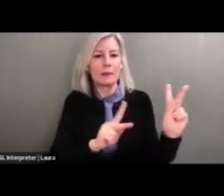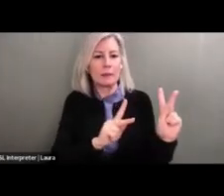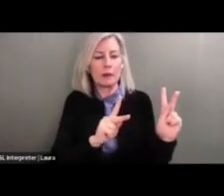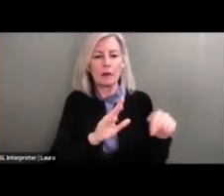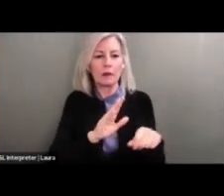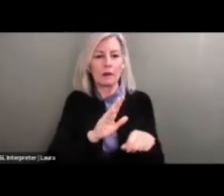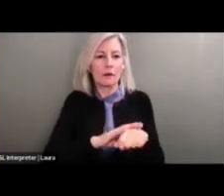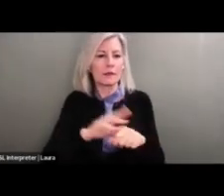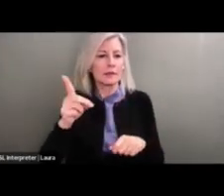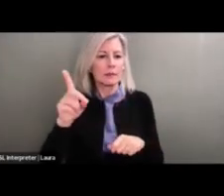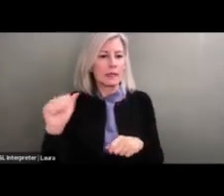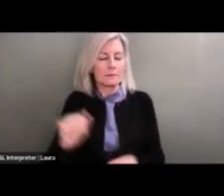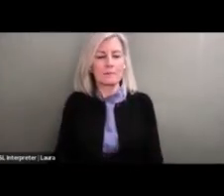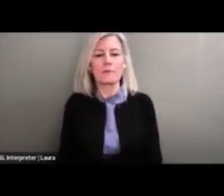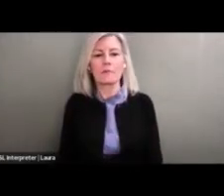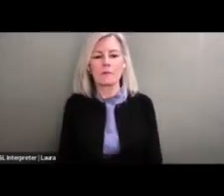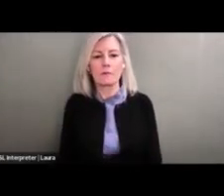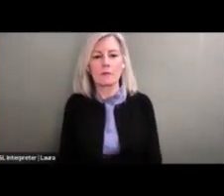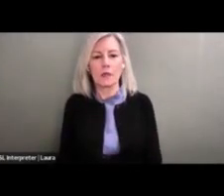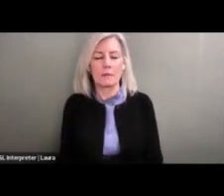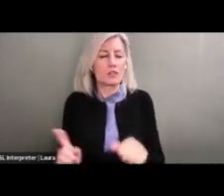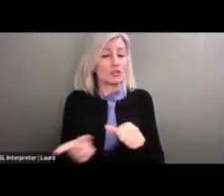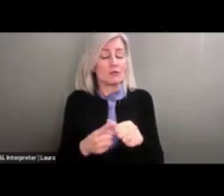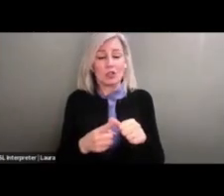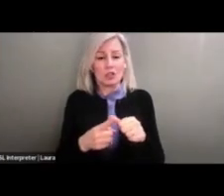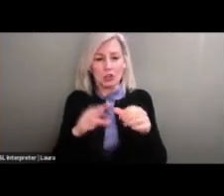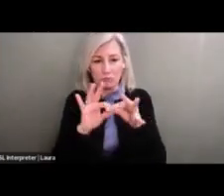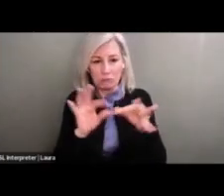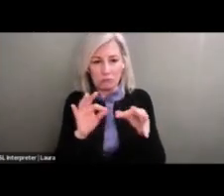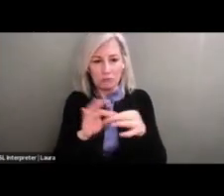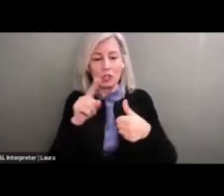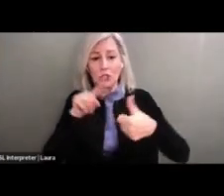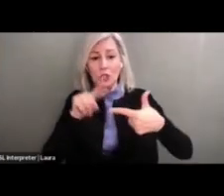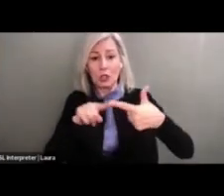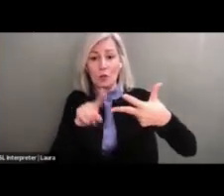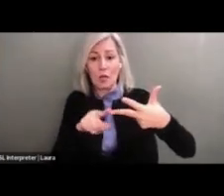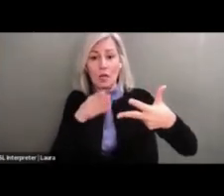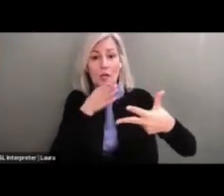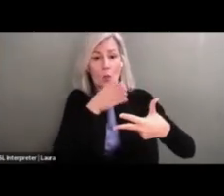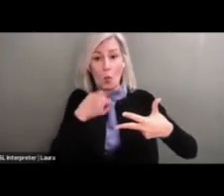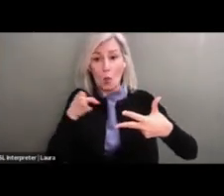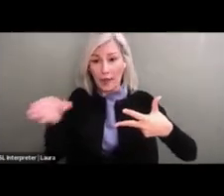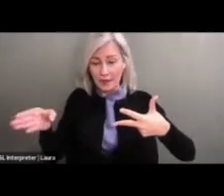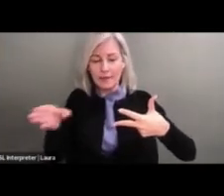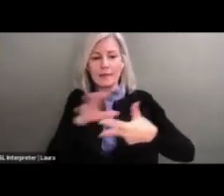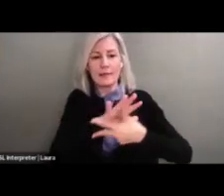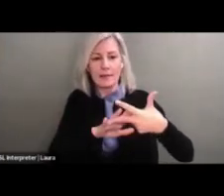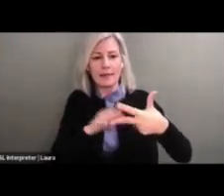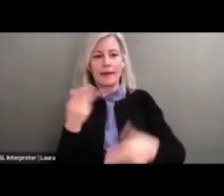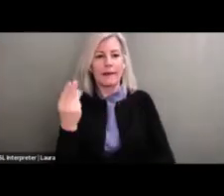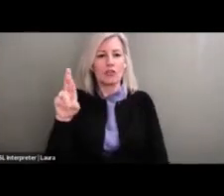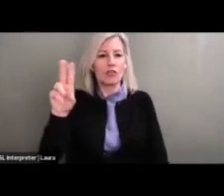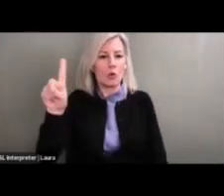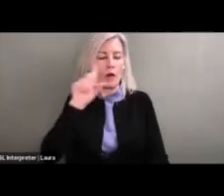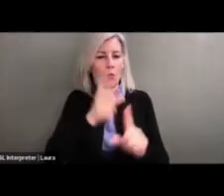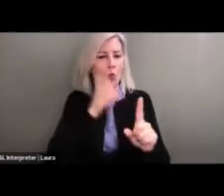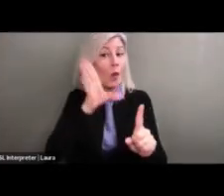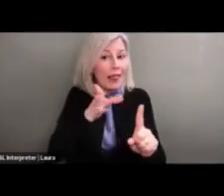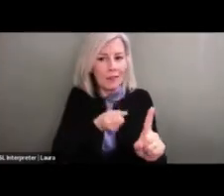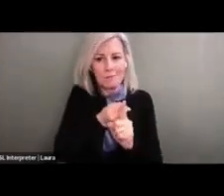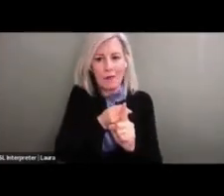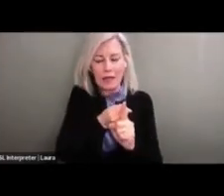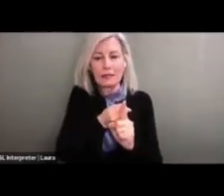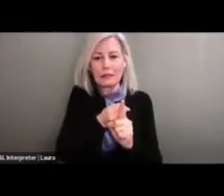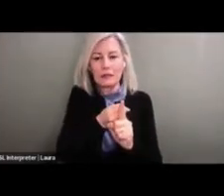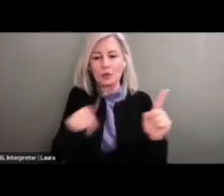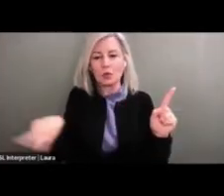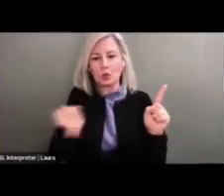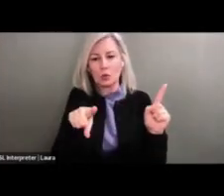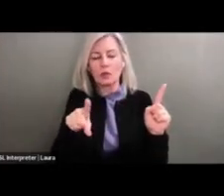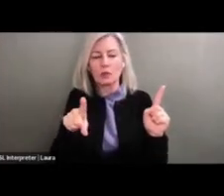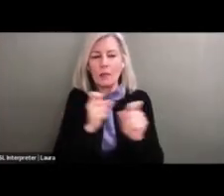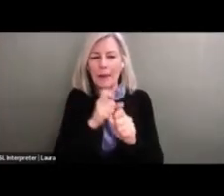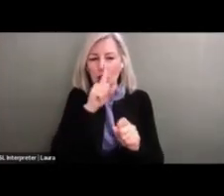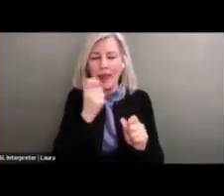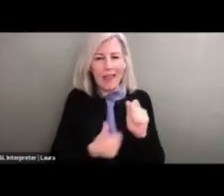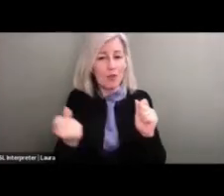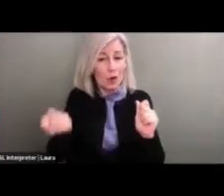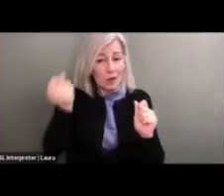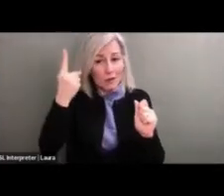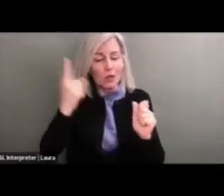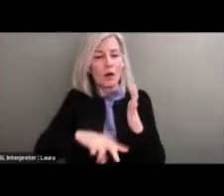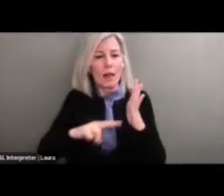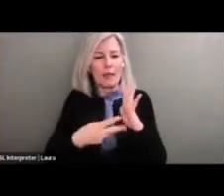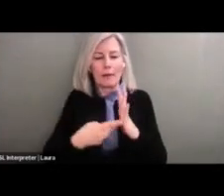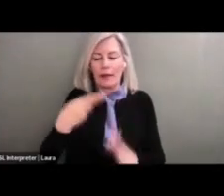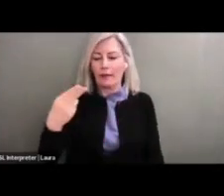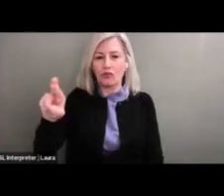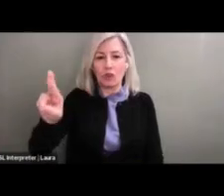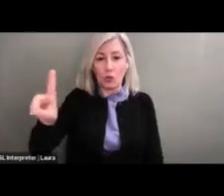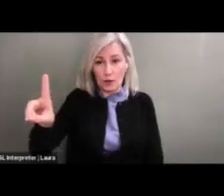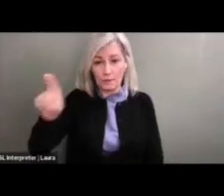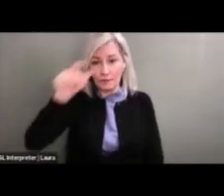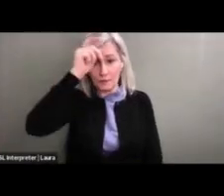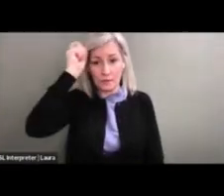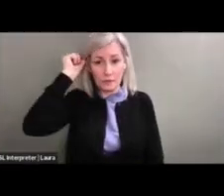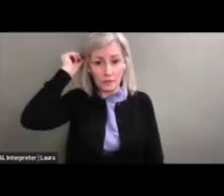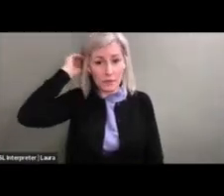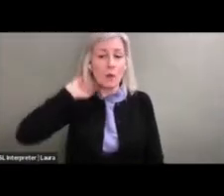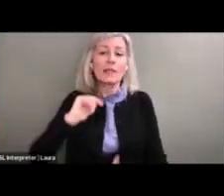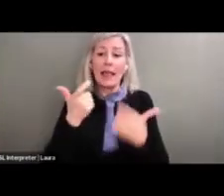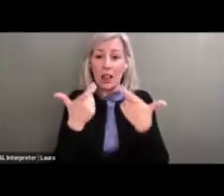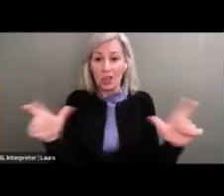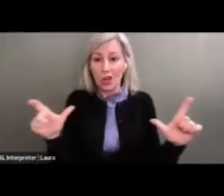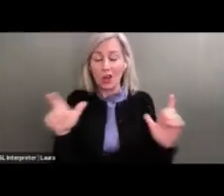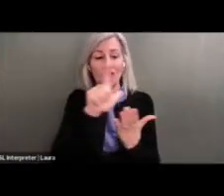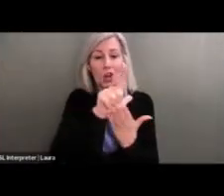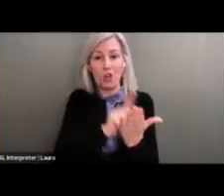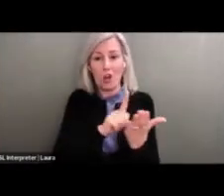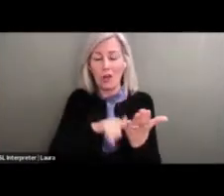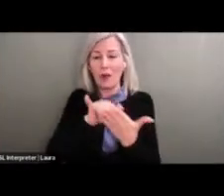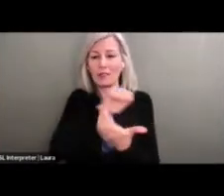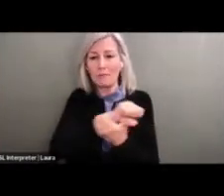Um, let me start by just saying I'm going to talk through kind of three major ways that H.R. 1 impacts people with disabilities, just to make sure everybody knows what I mean when I'm saying H.R. 1. There was a major piece of legislation that was passed this summer.